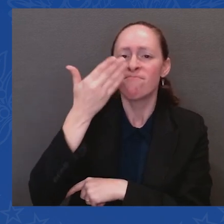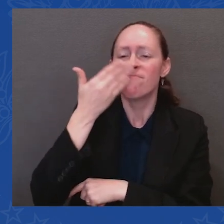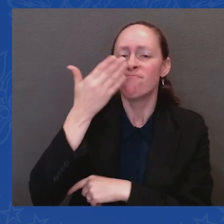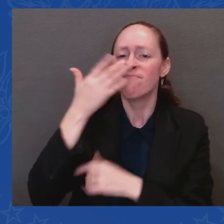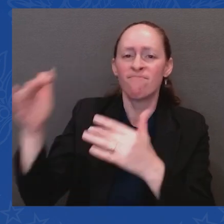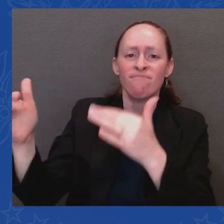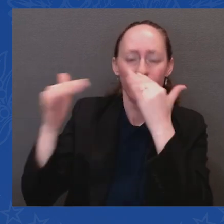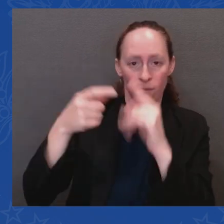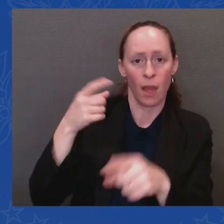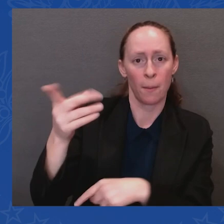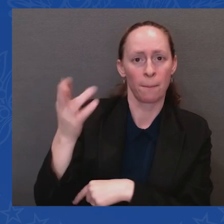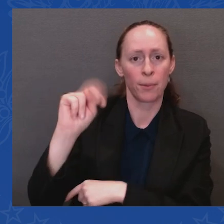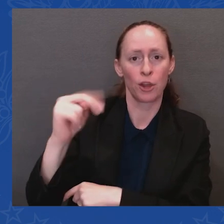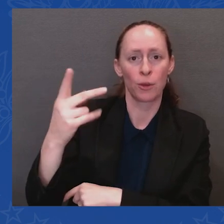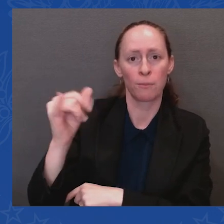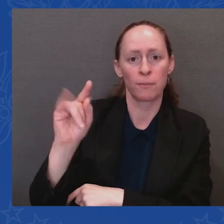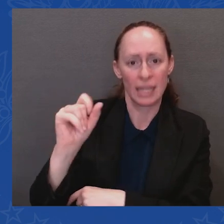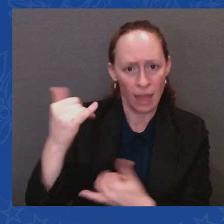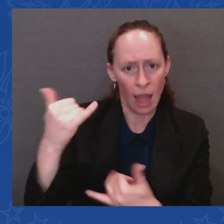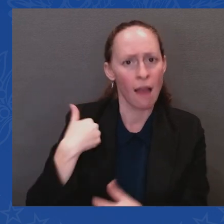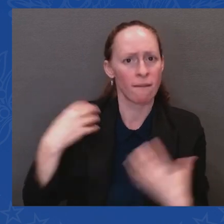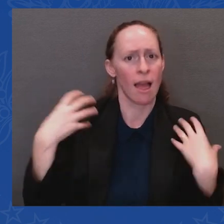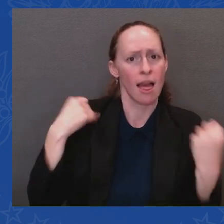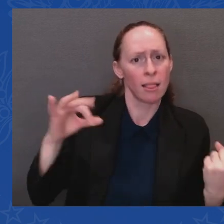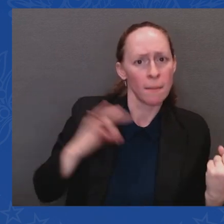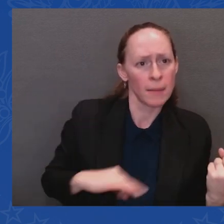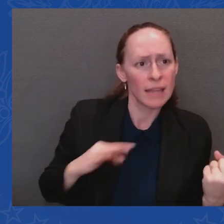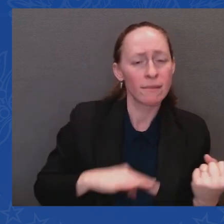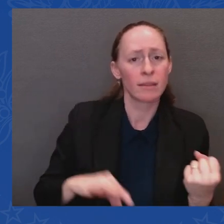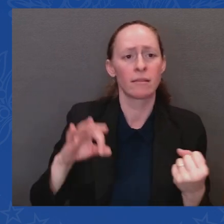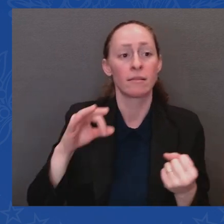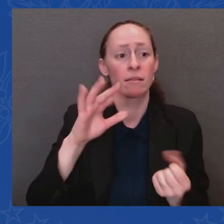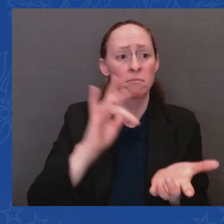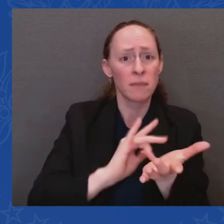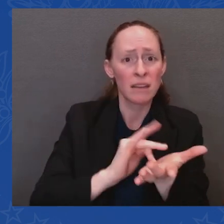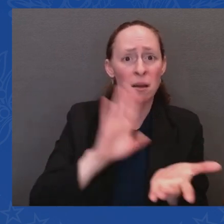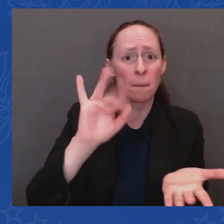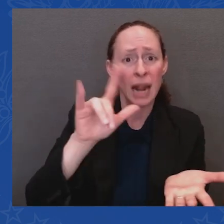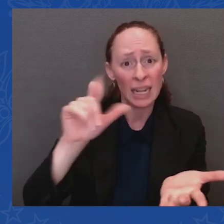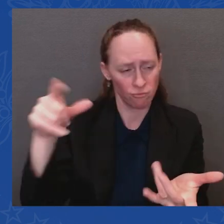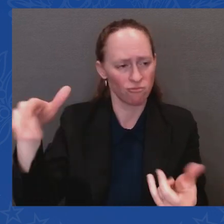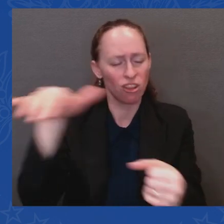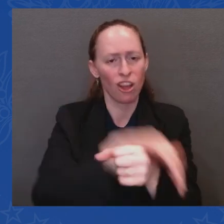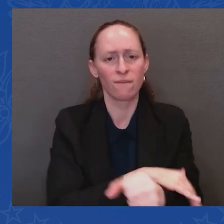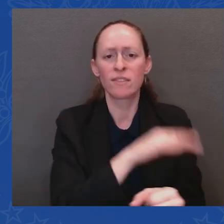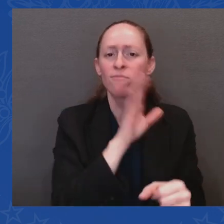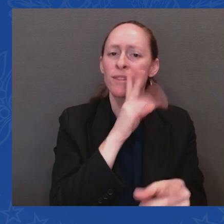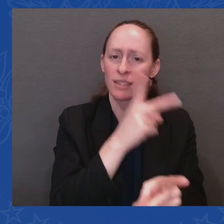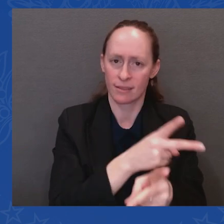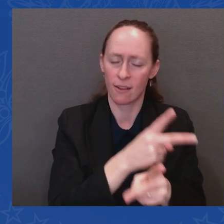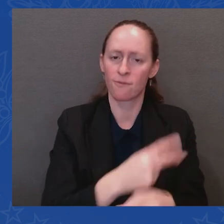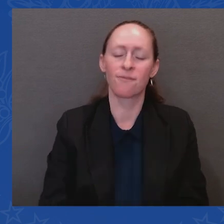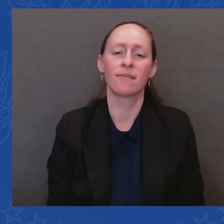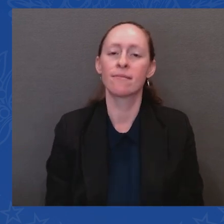It matters to the vet from Florida